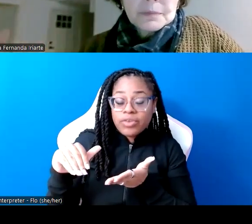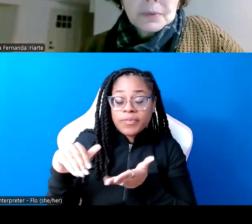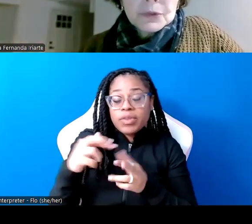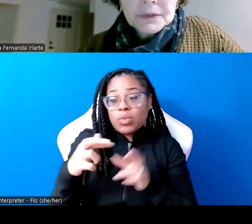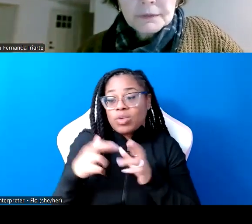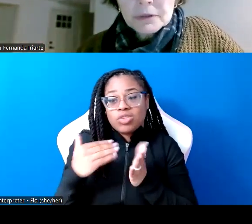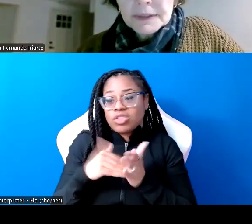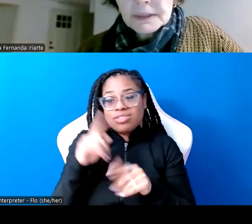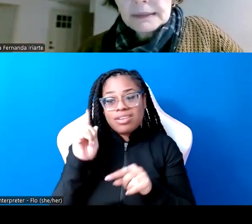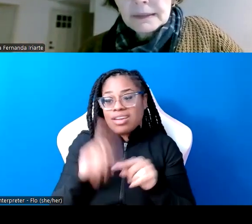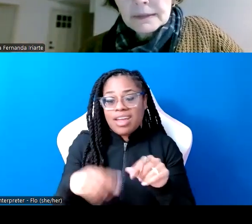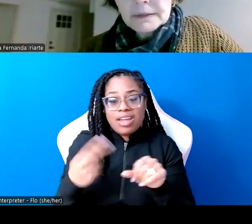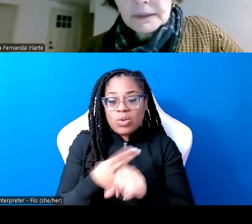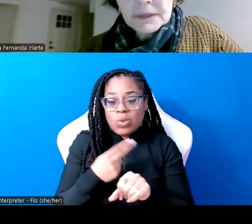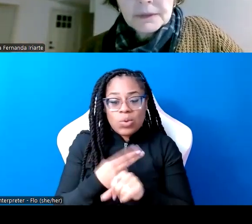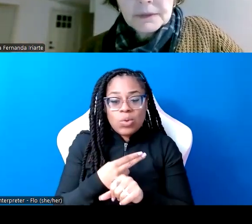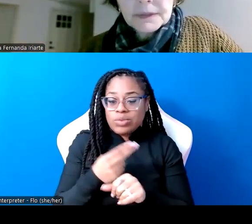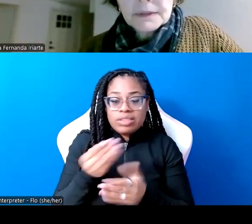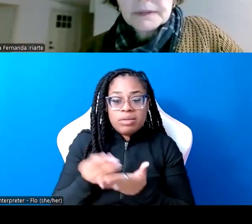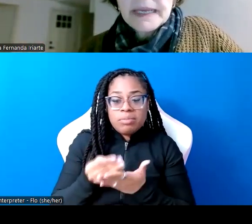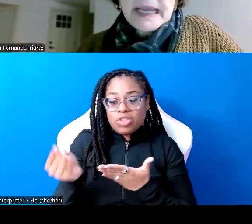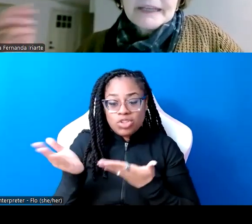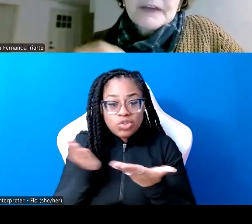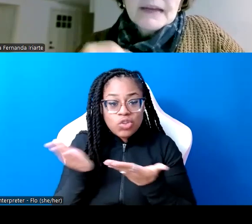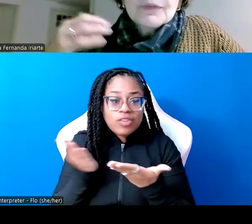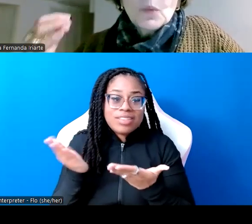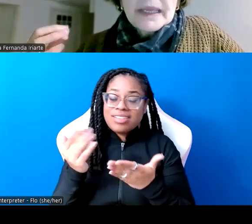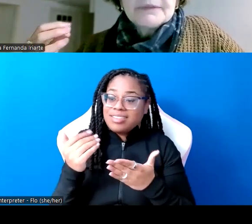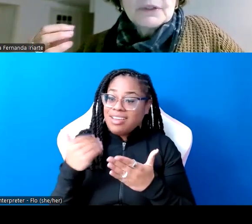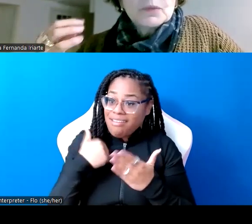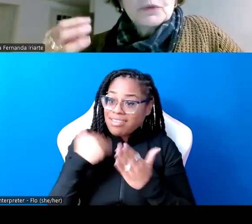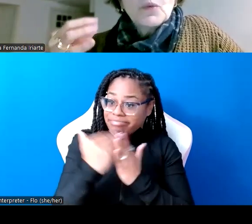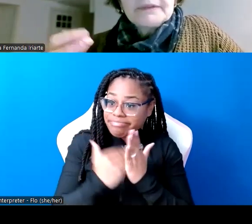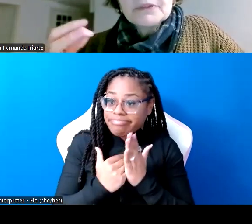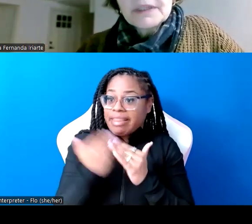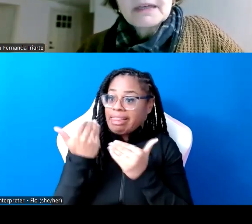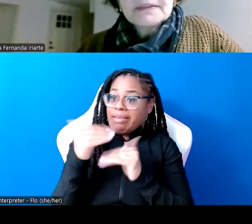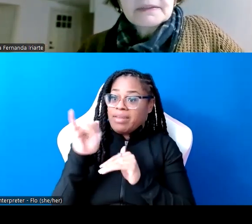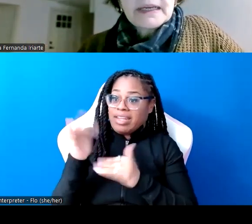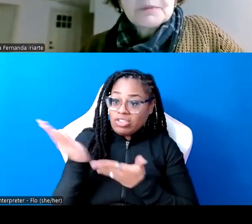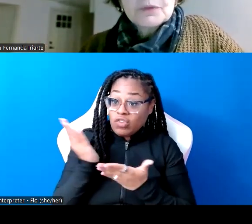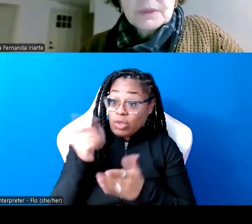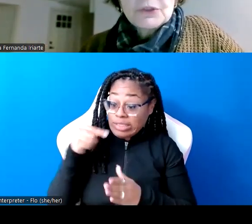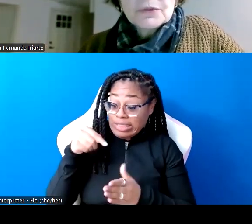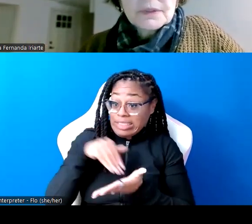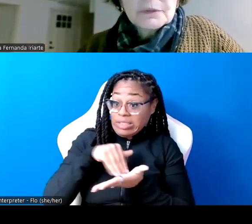purchase of service guidelines to limit the services. In fact, the waiver with the waiver does is it helps the regional center